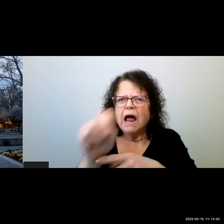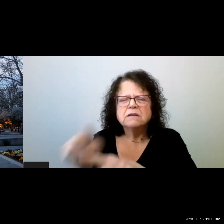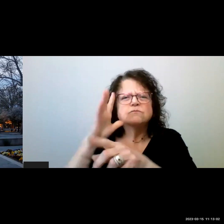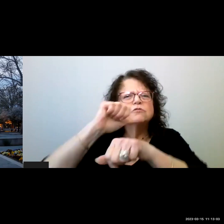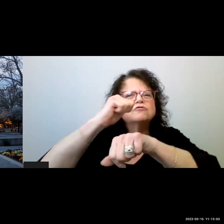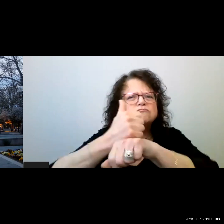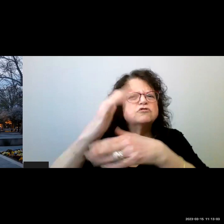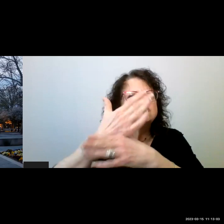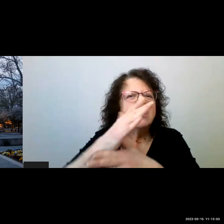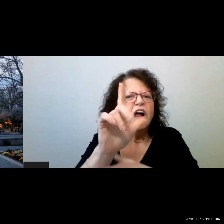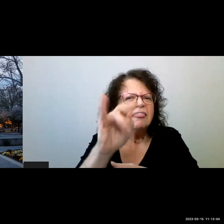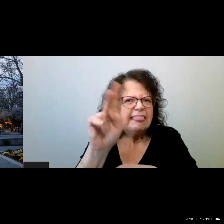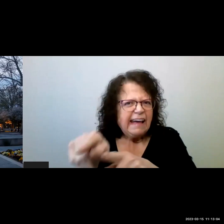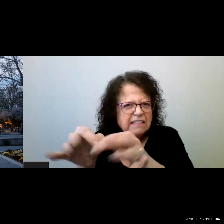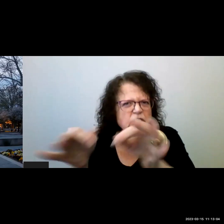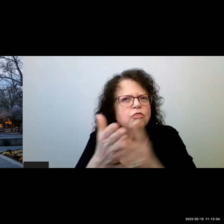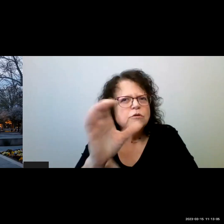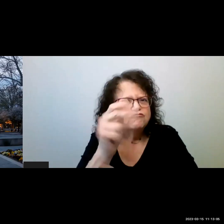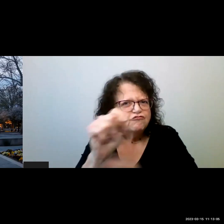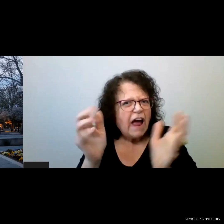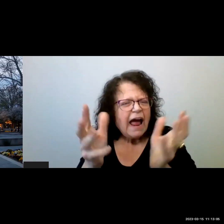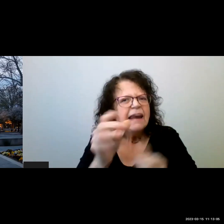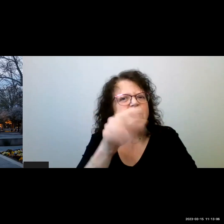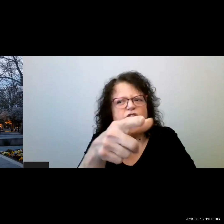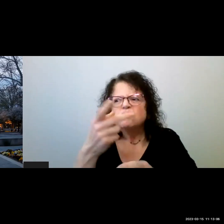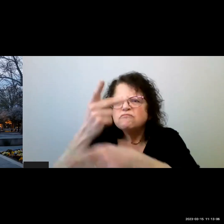If you are a family caregivers of Hoosiers with disabilities, we really